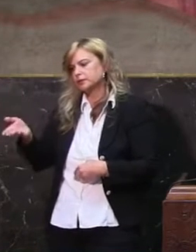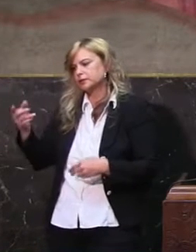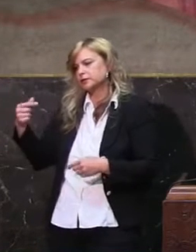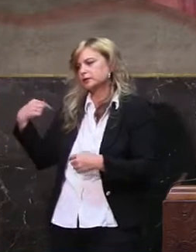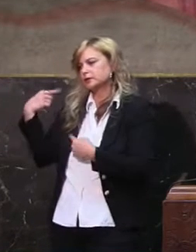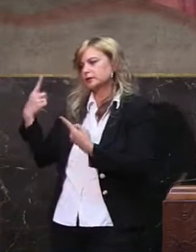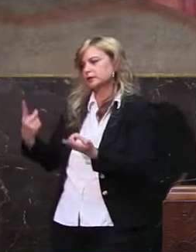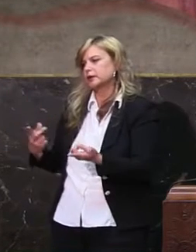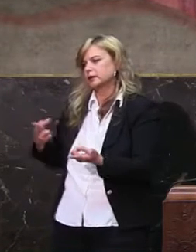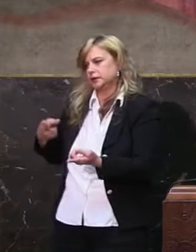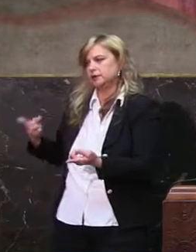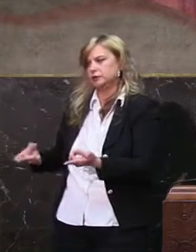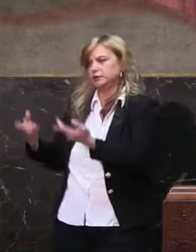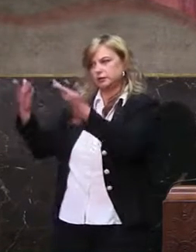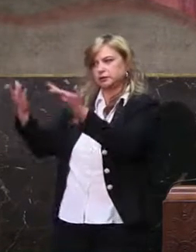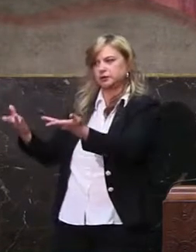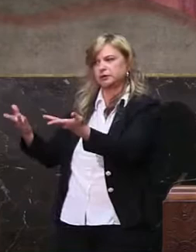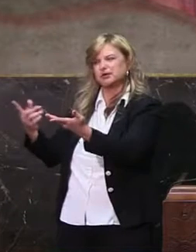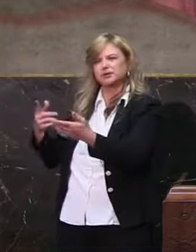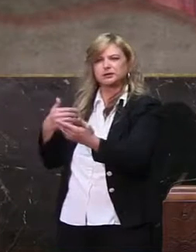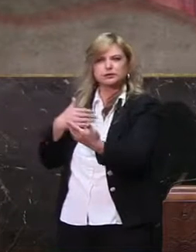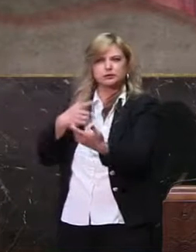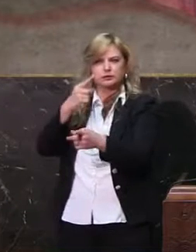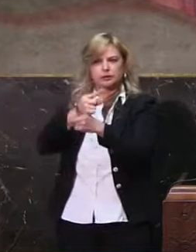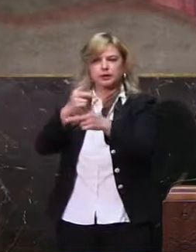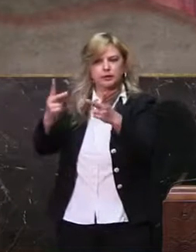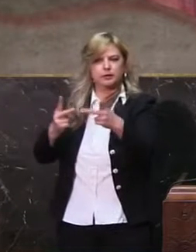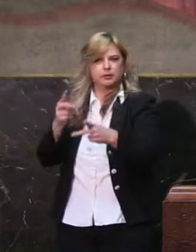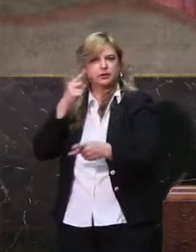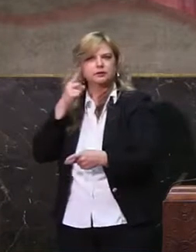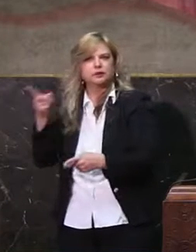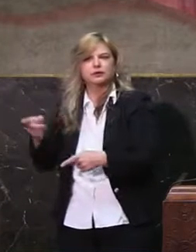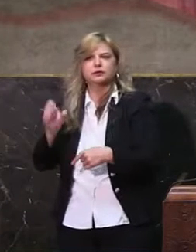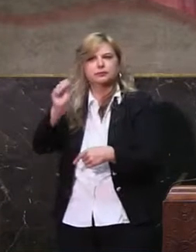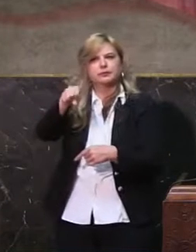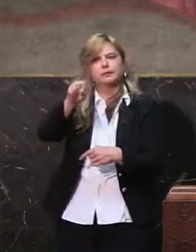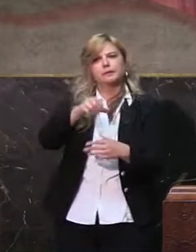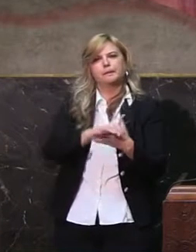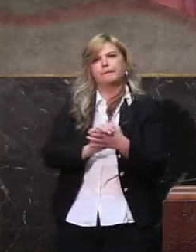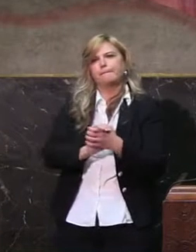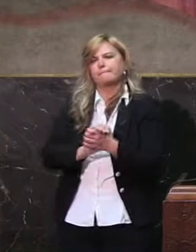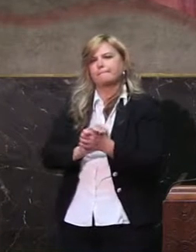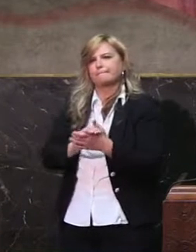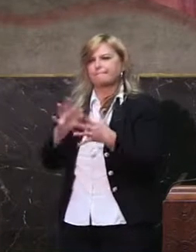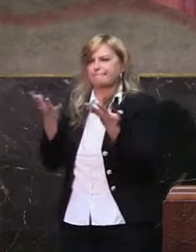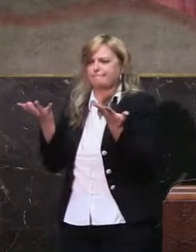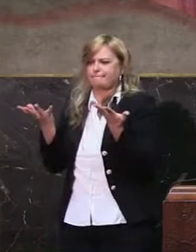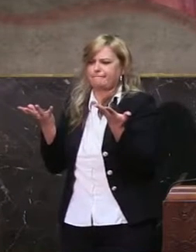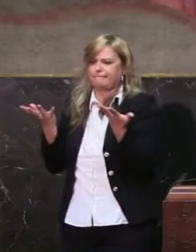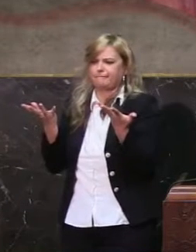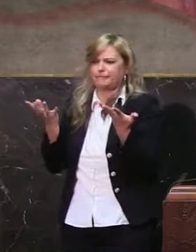proper place for them and what that proper place is will depend upon the